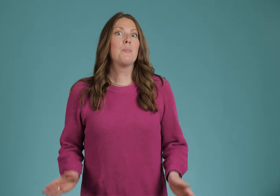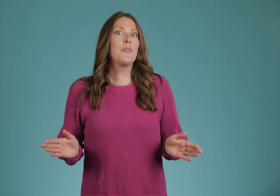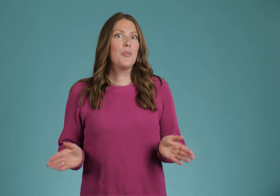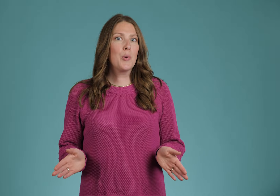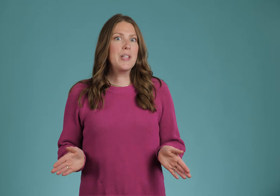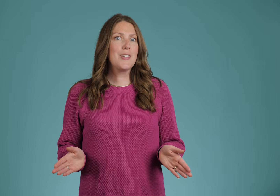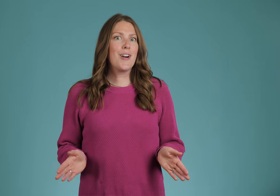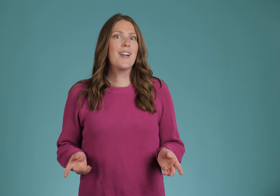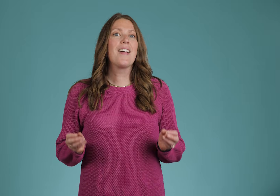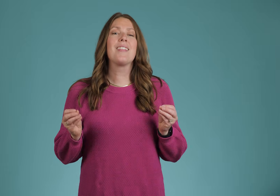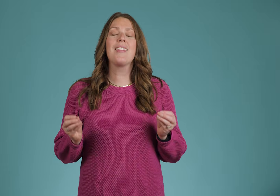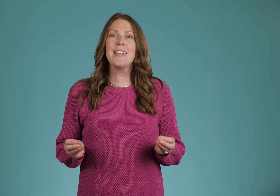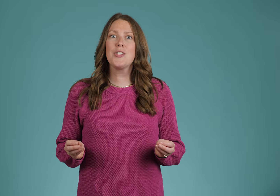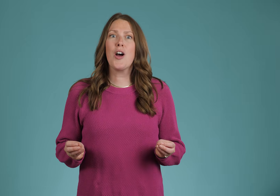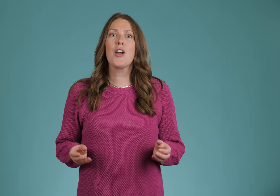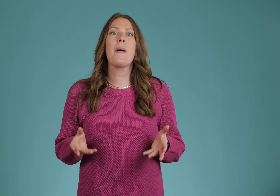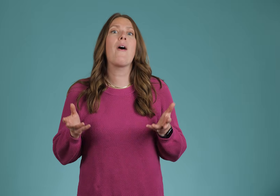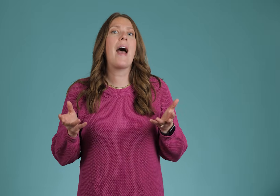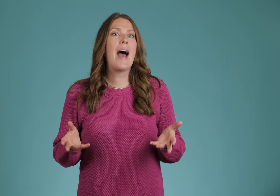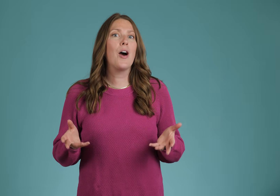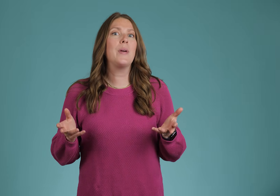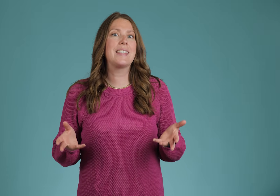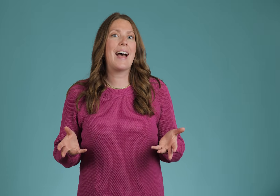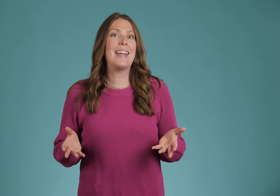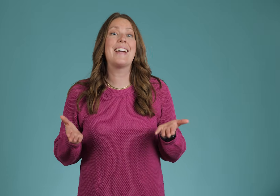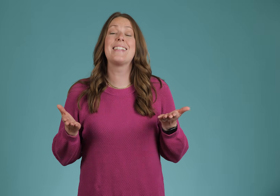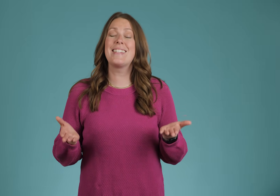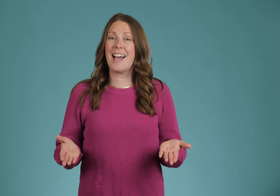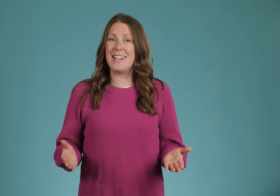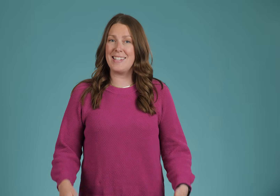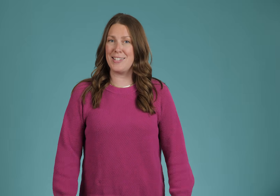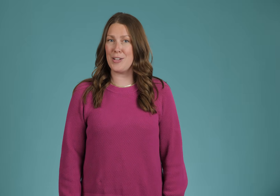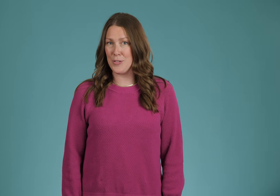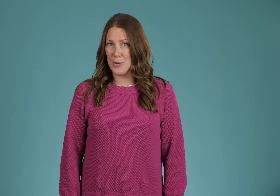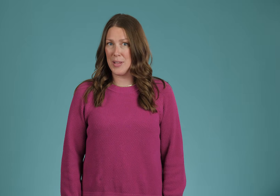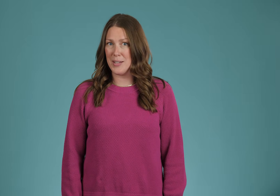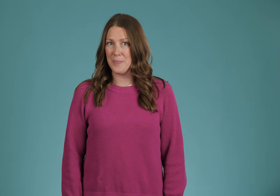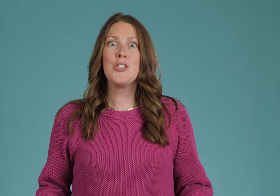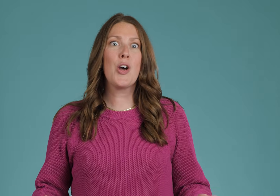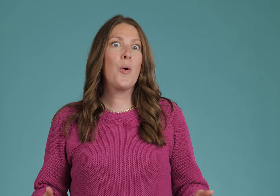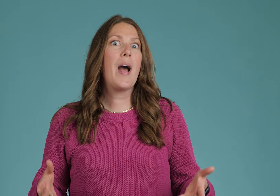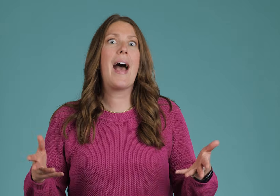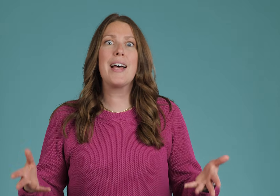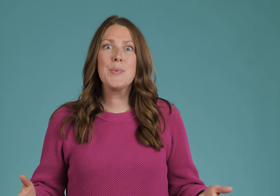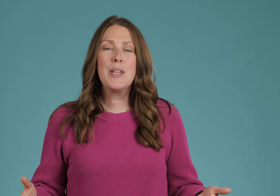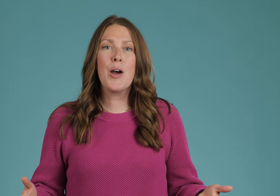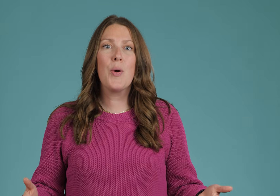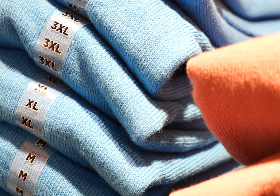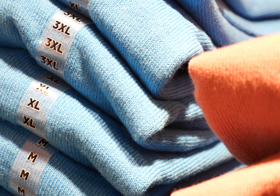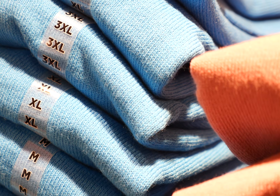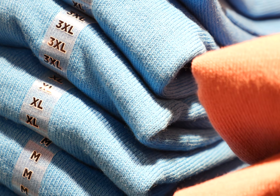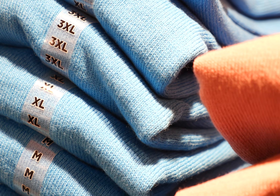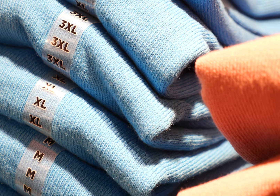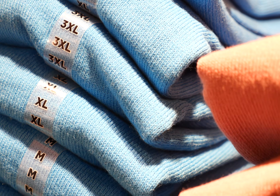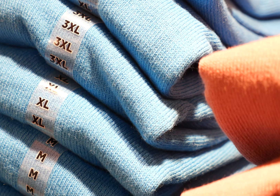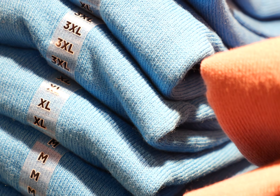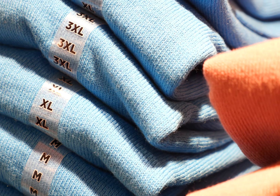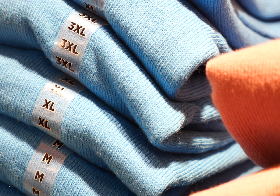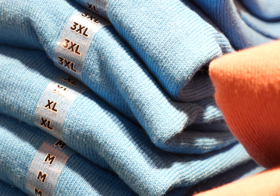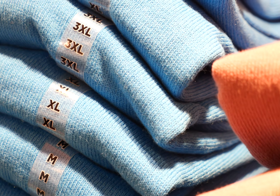Before we start, let's talk about how we sign sizes of clothing. So as we know, we have small, medium,